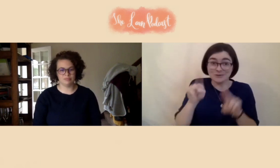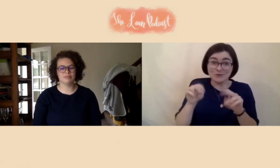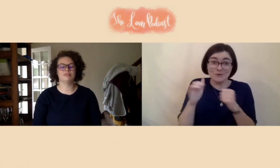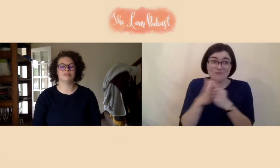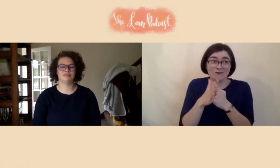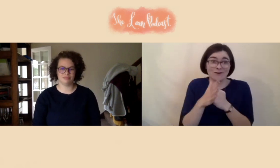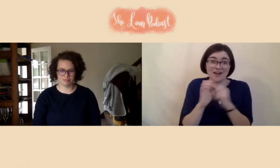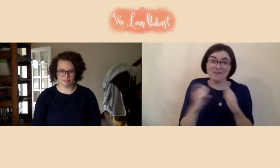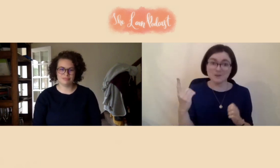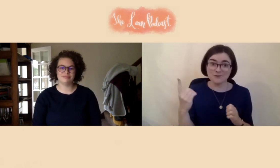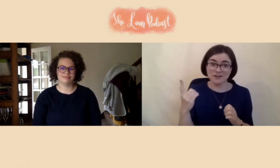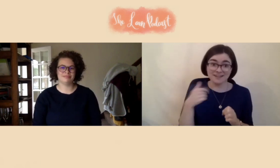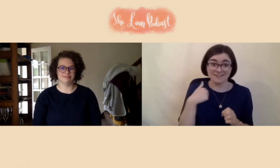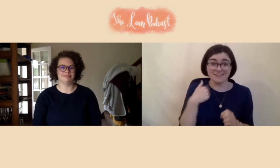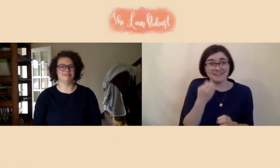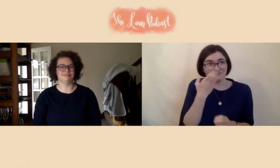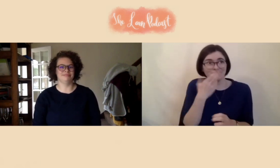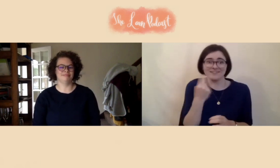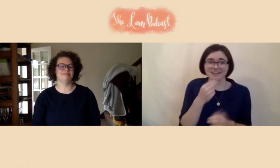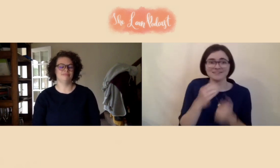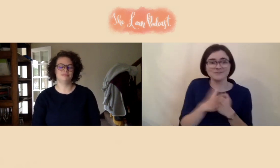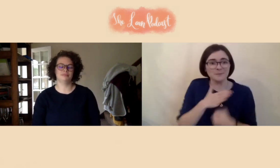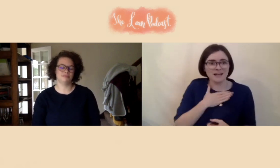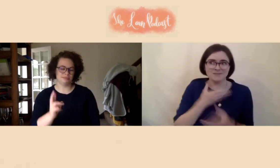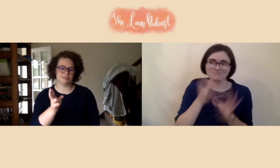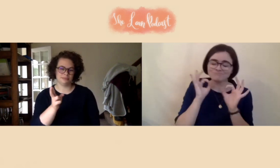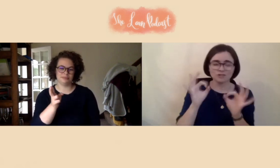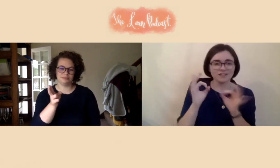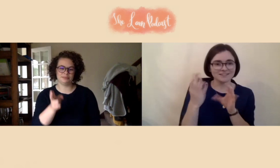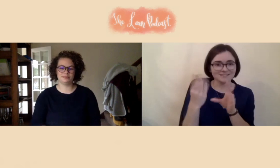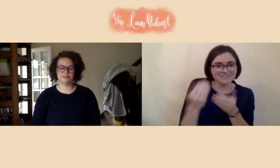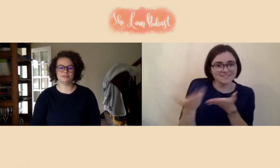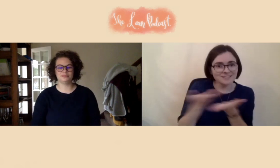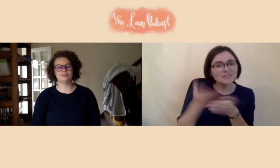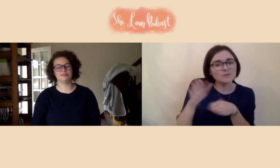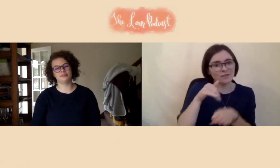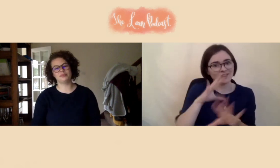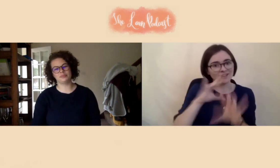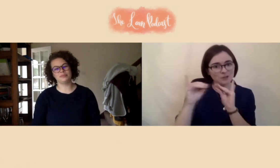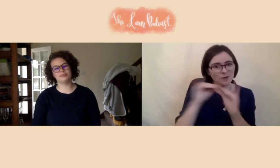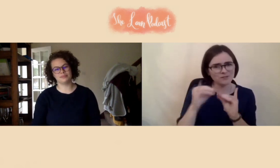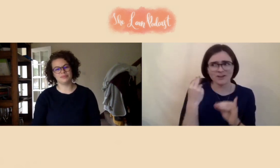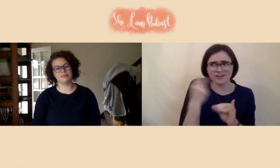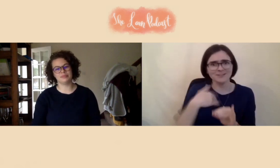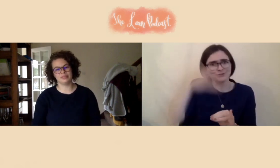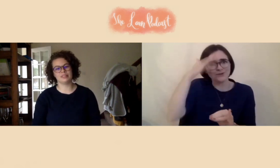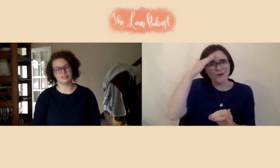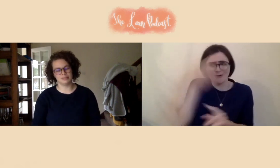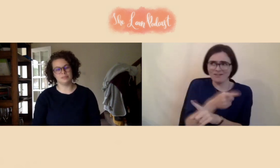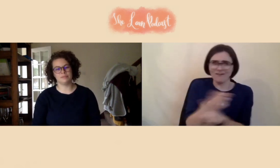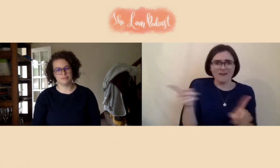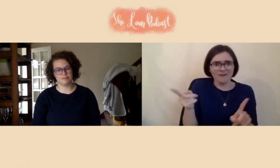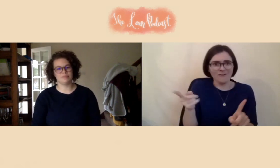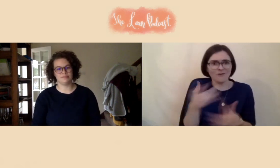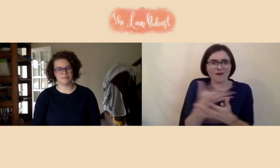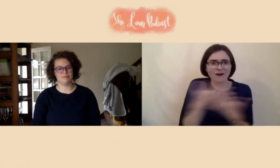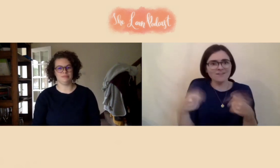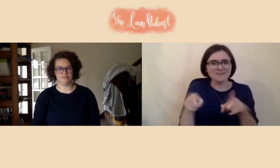I've had some great conversations with some interpreters. And what's really nice to know is that, reassuring, is that everybody is kind of in the same boat,